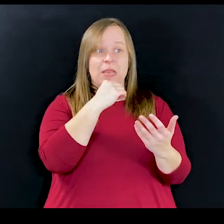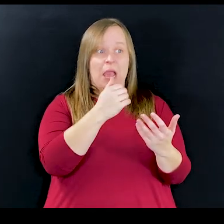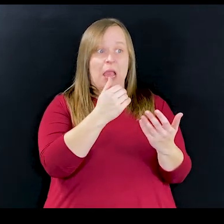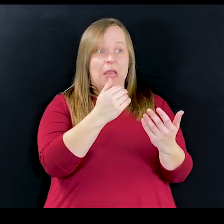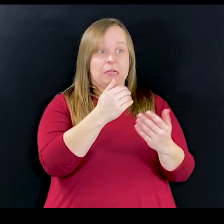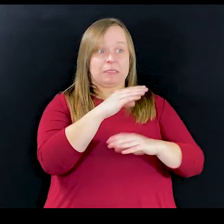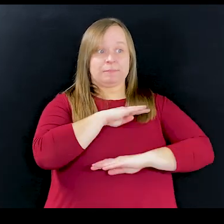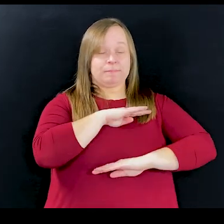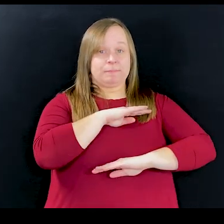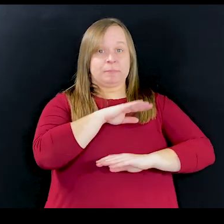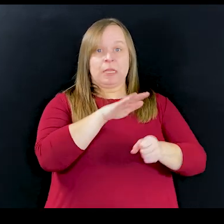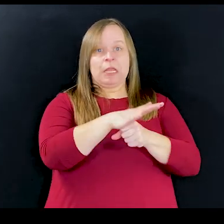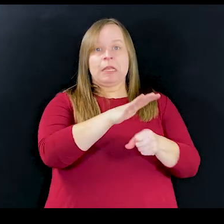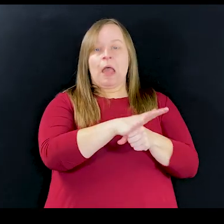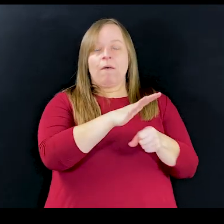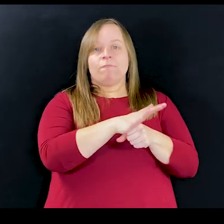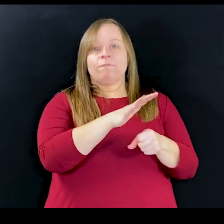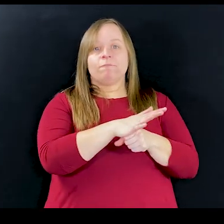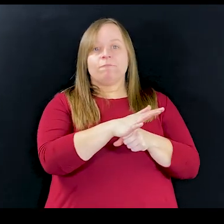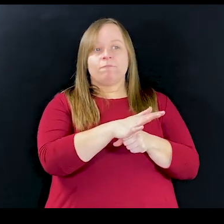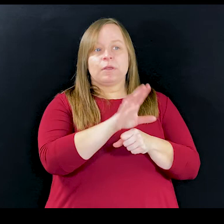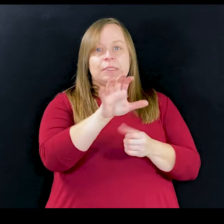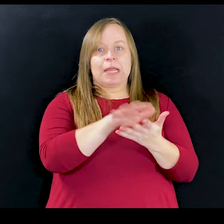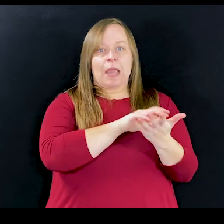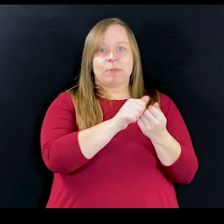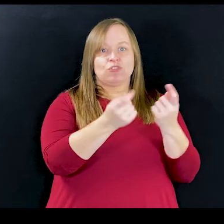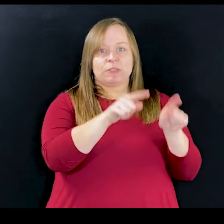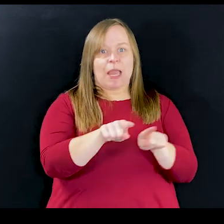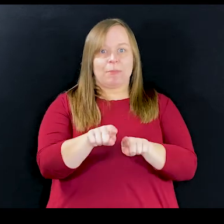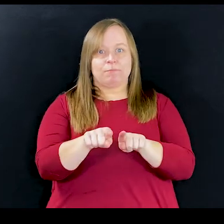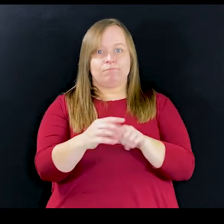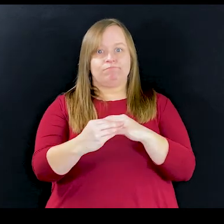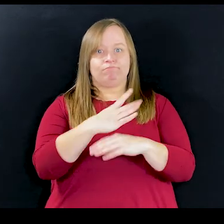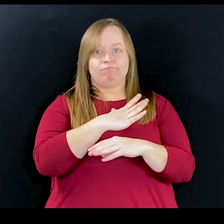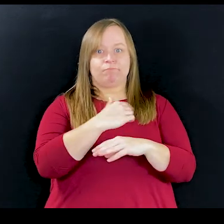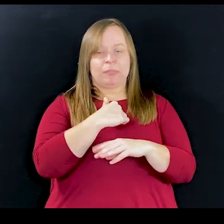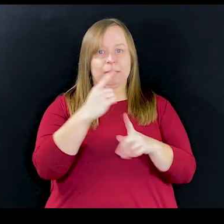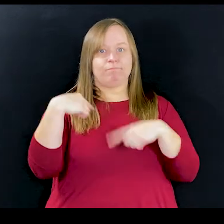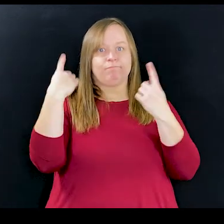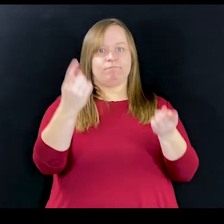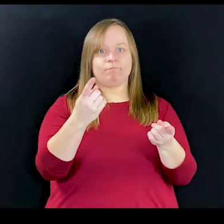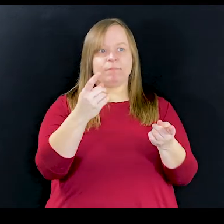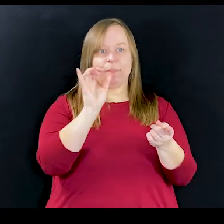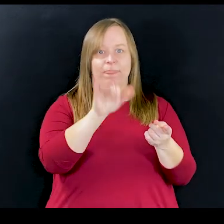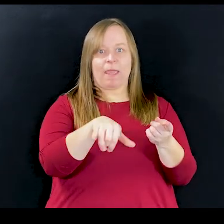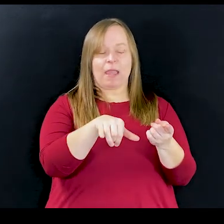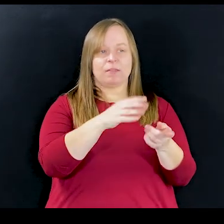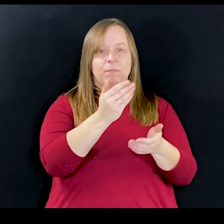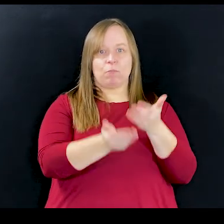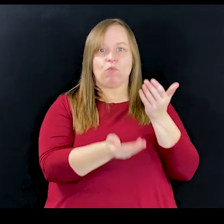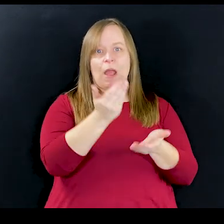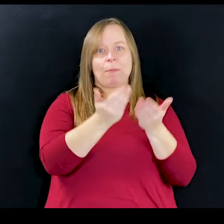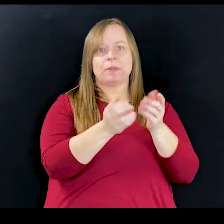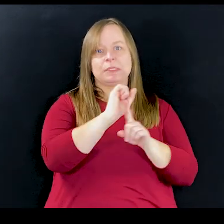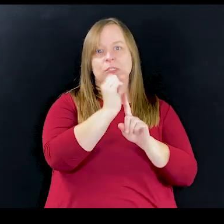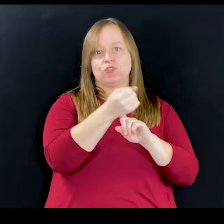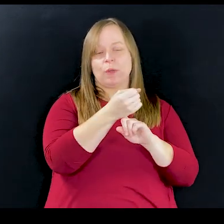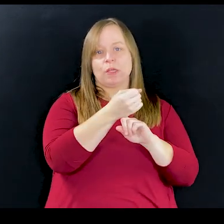going to satisfy the damages that were caused, then that is probably a situation where